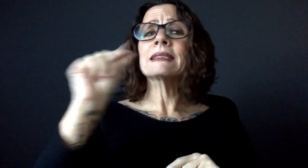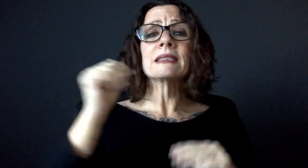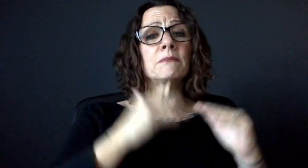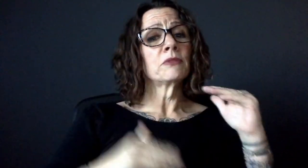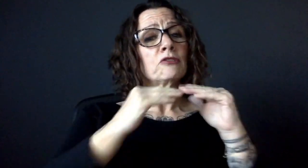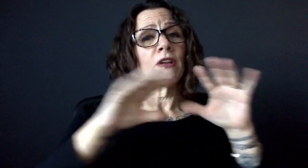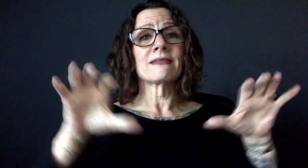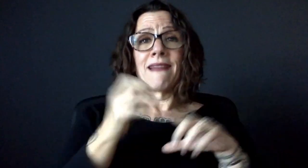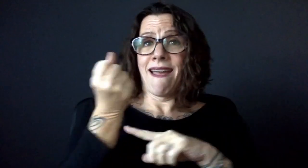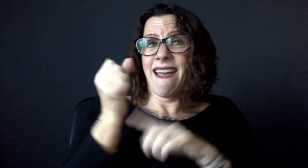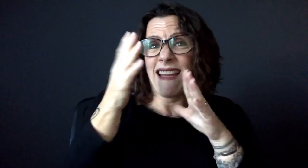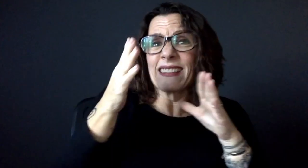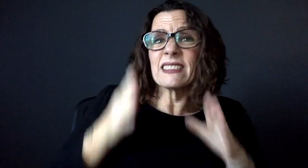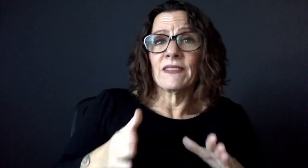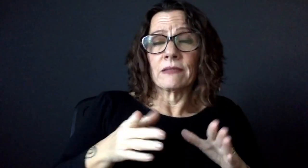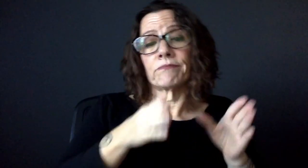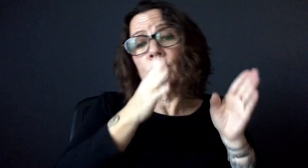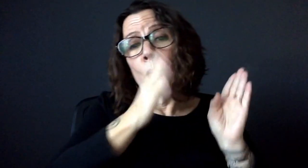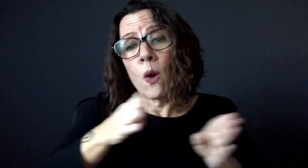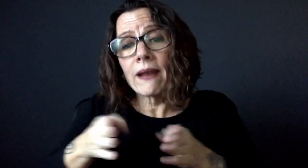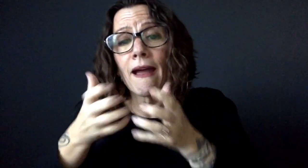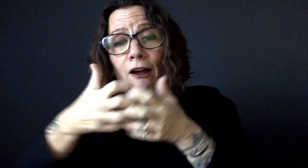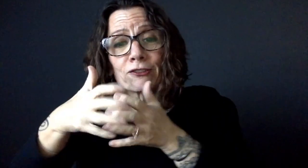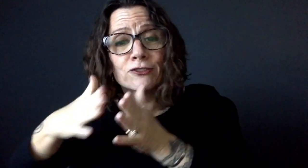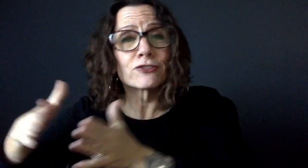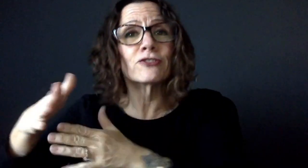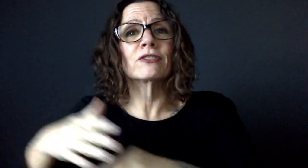Disability Justice activists, organizers,